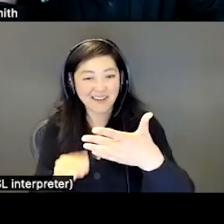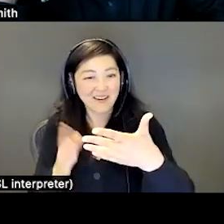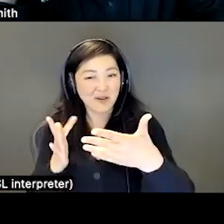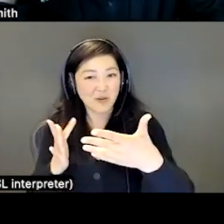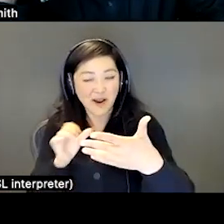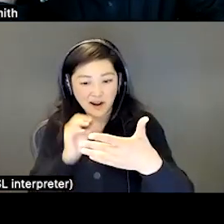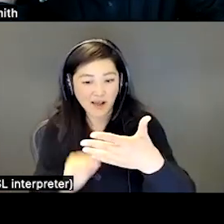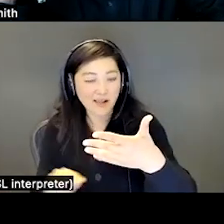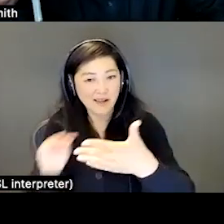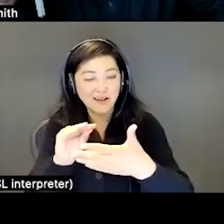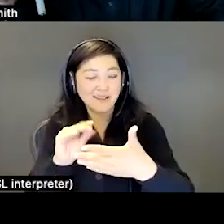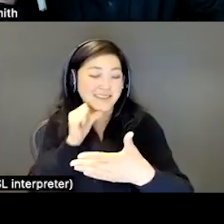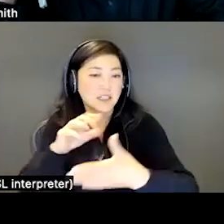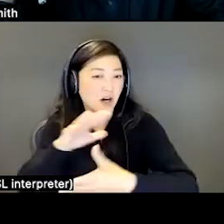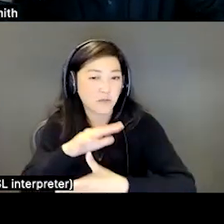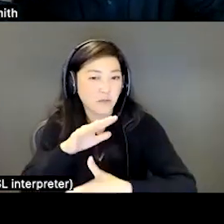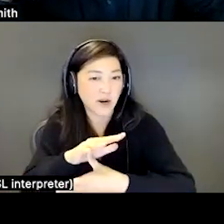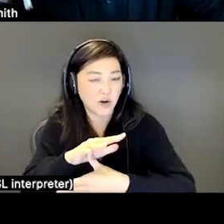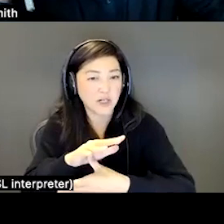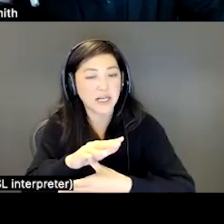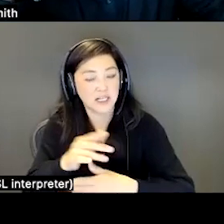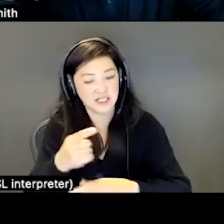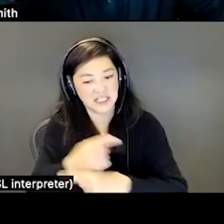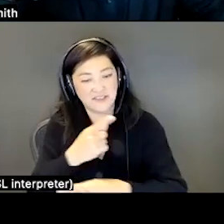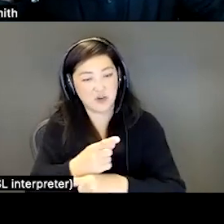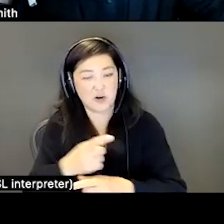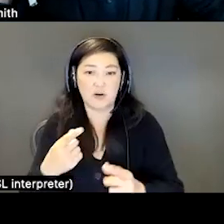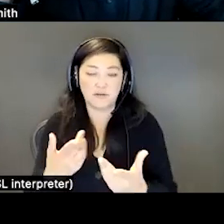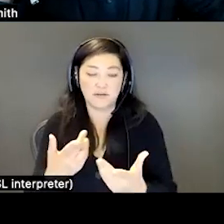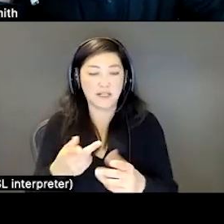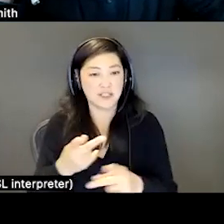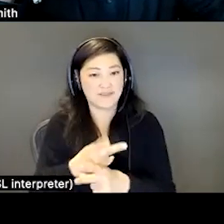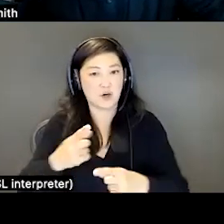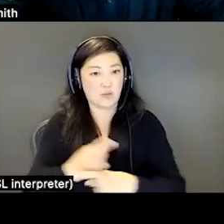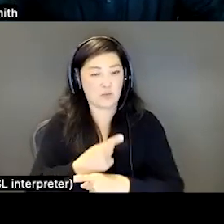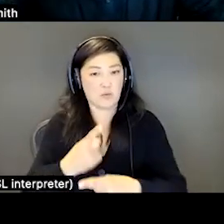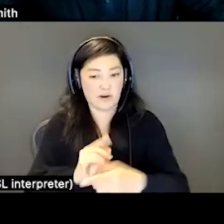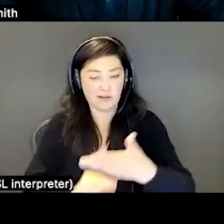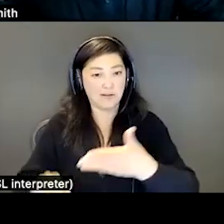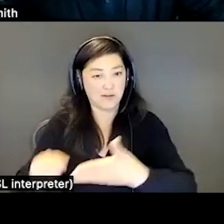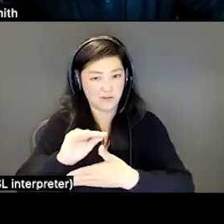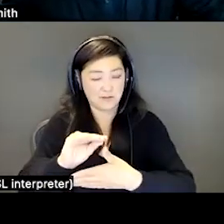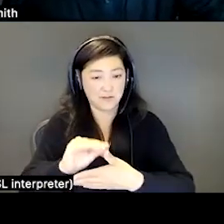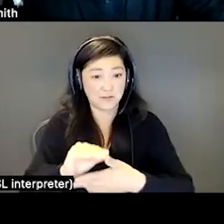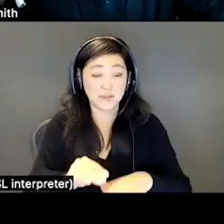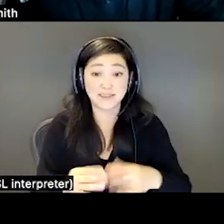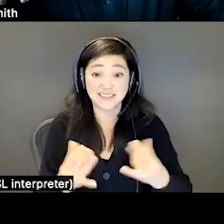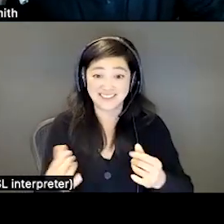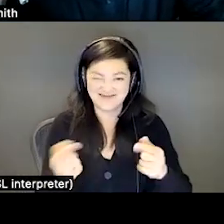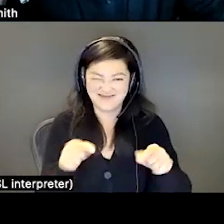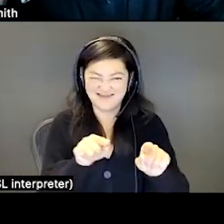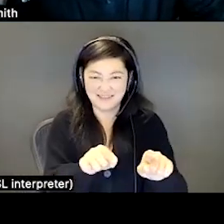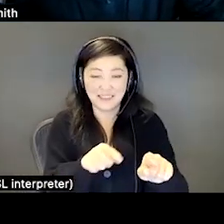have a fiction title with a protagonist who had Down Syndrome as she has Down Syndrome herself,